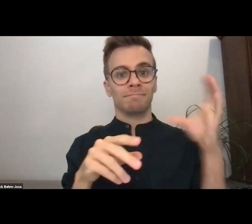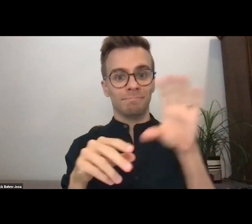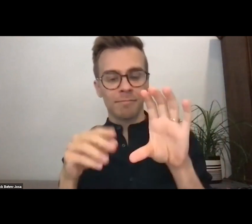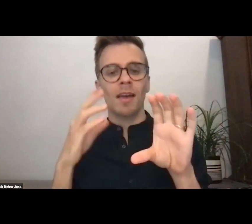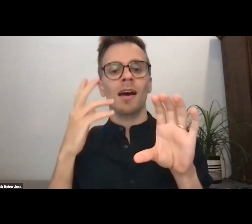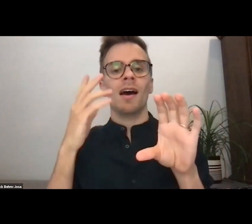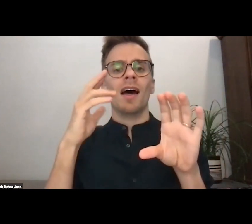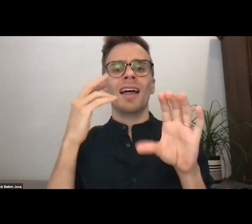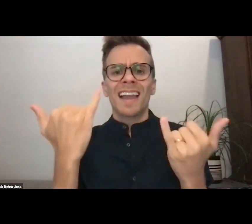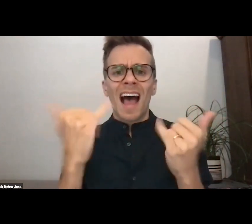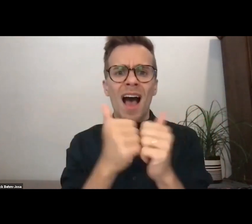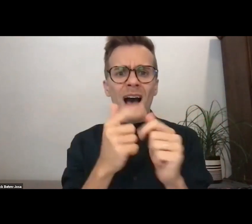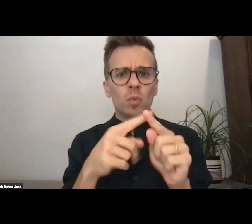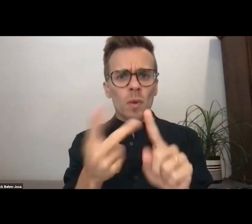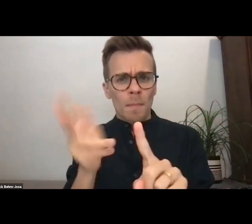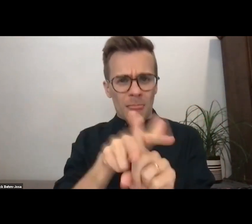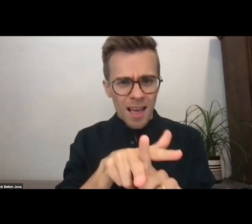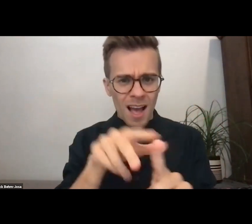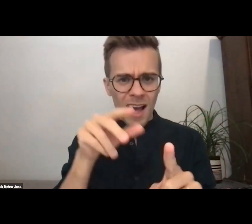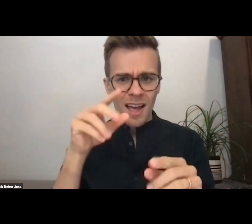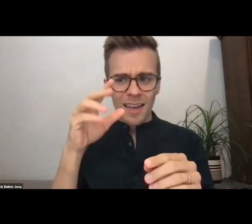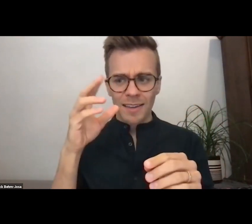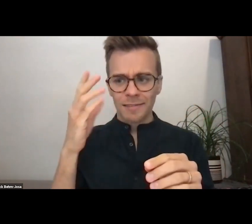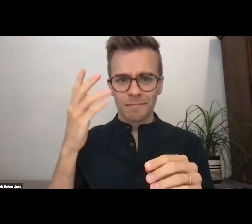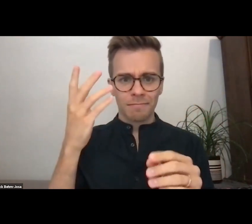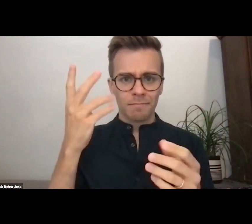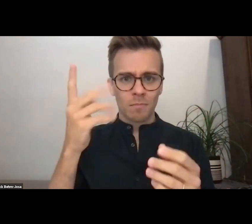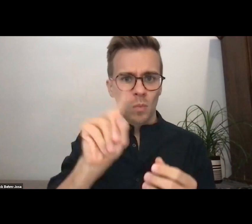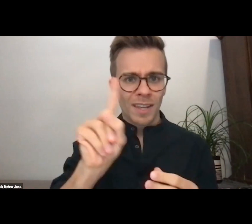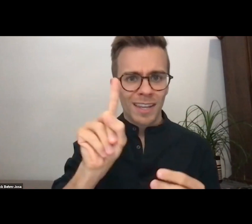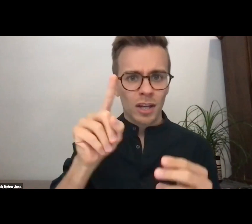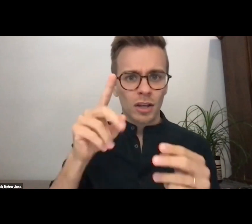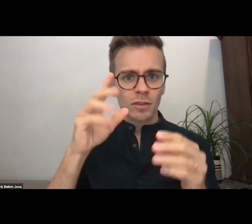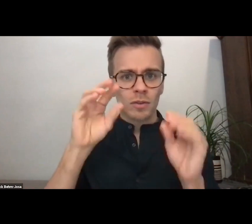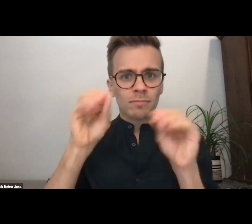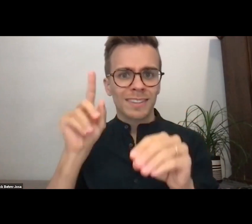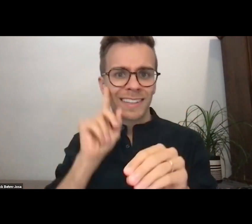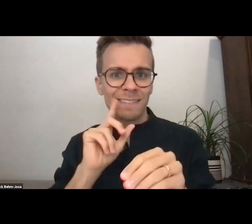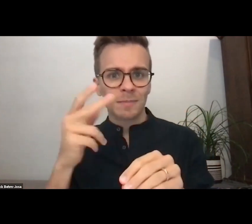And, you know, these principles are illustrated here, but now we have to figure out how to